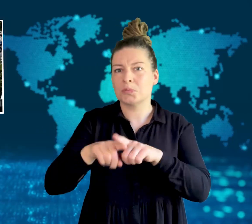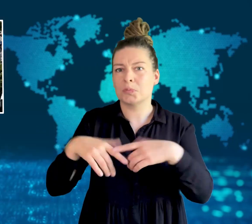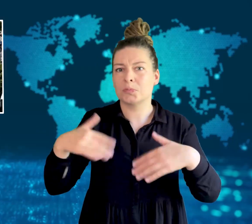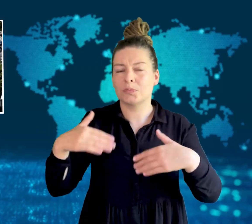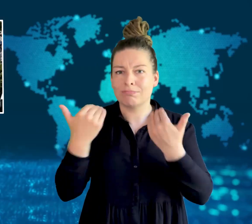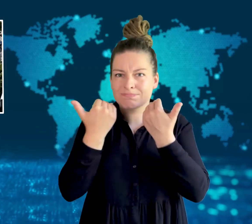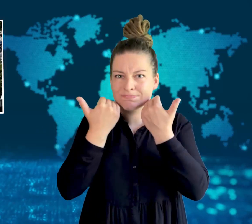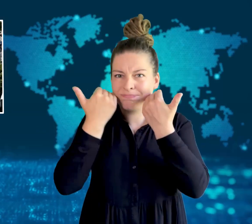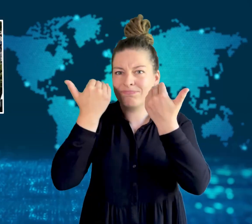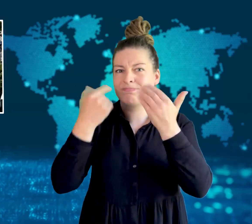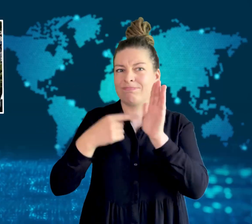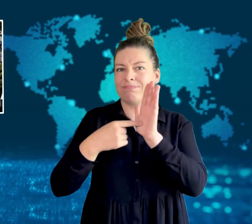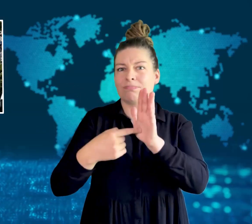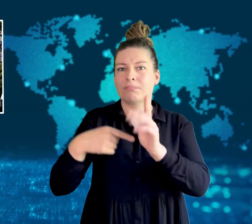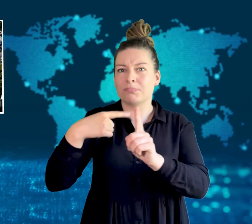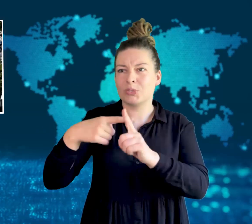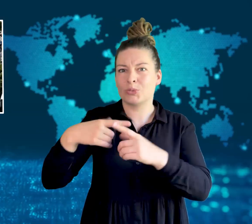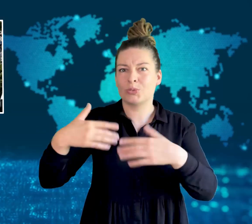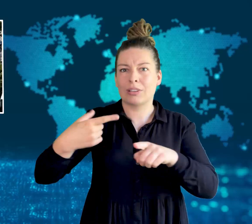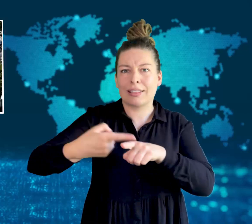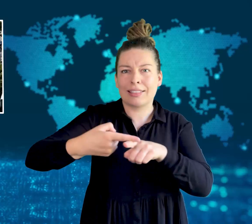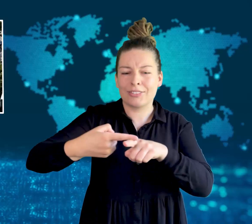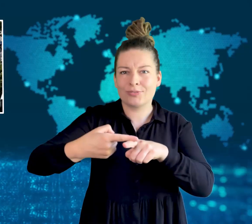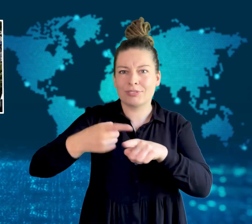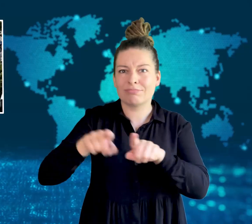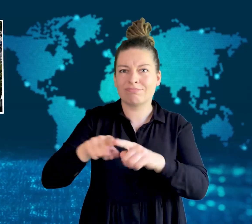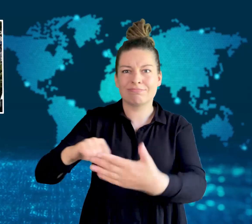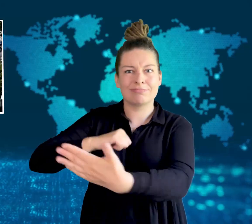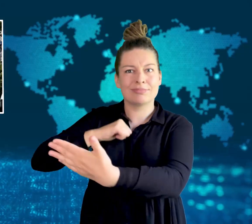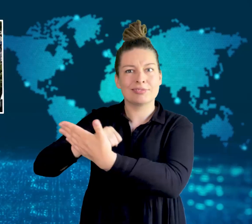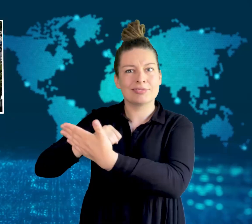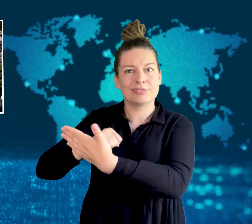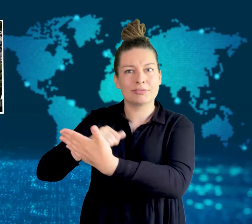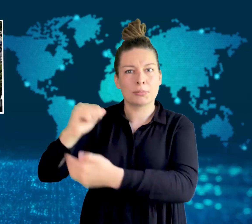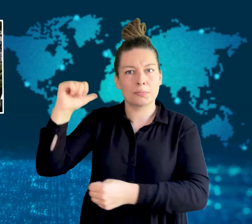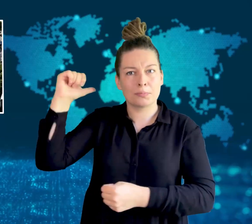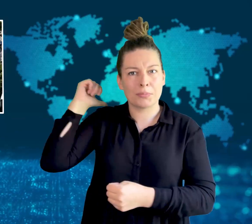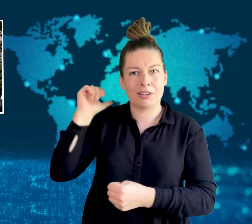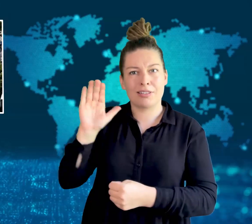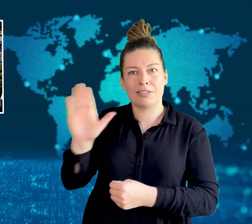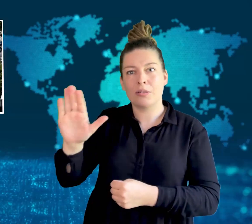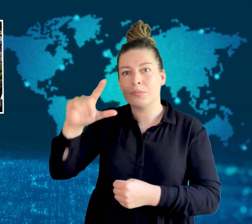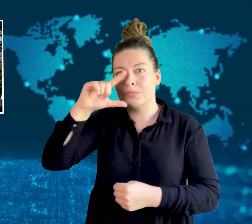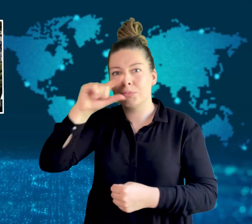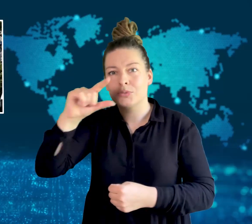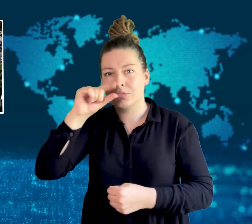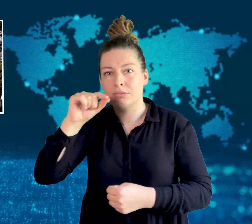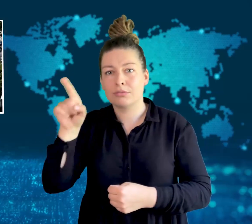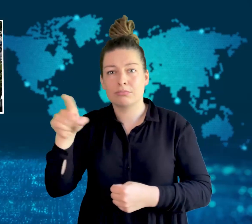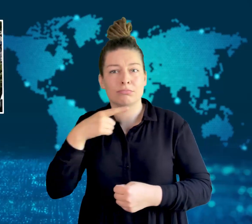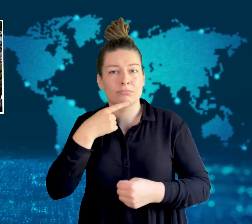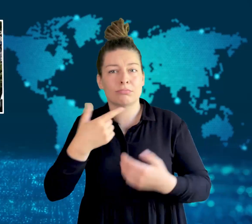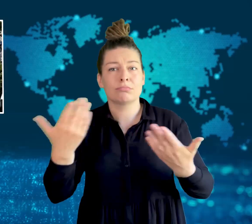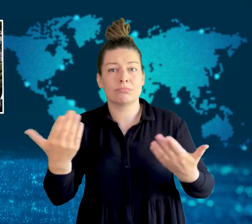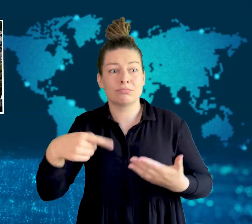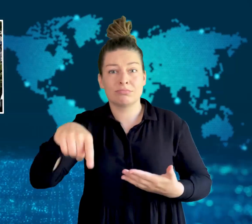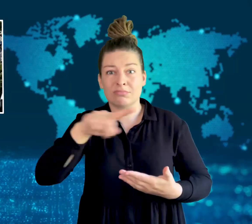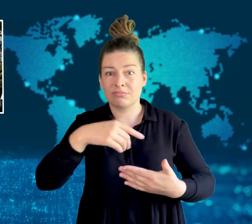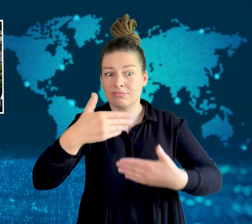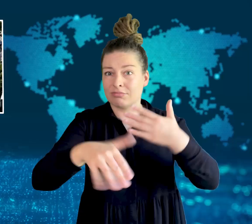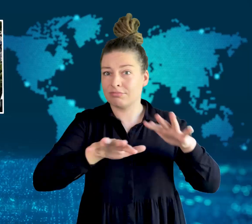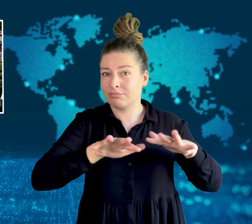vowing he would defeat and punish the mercenaries.